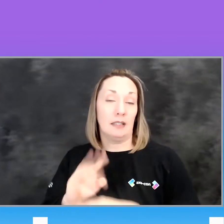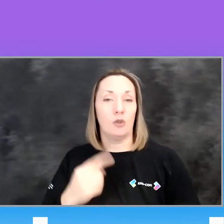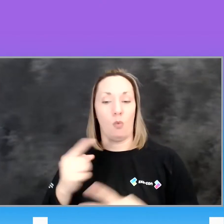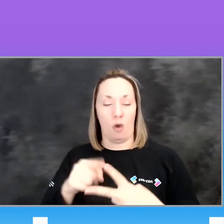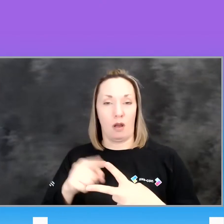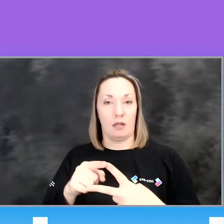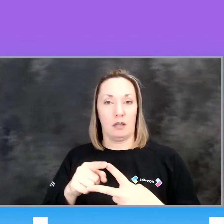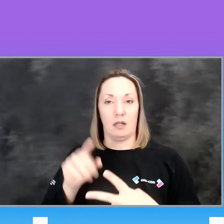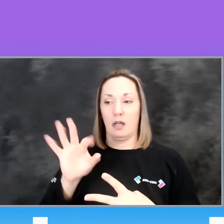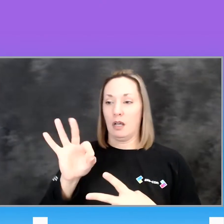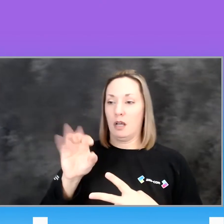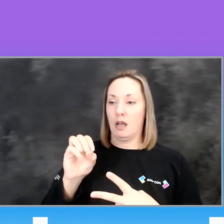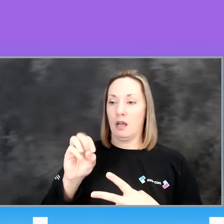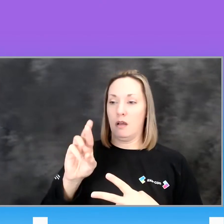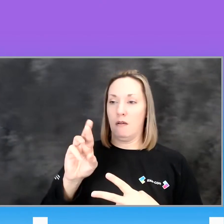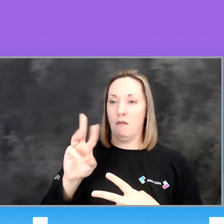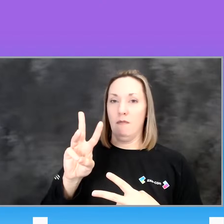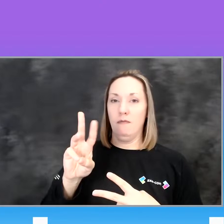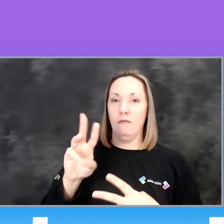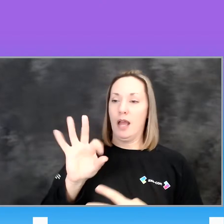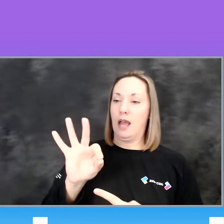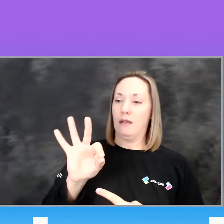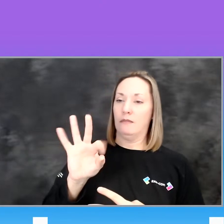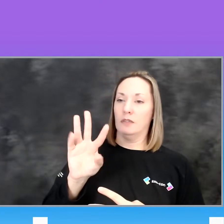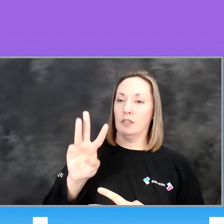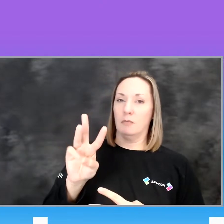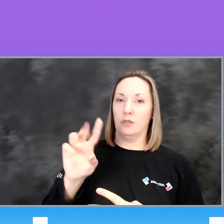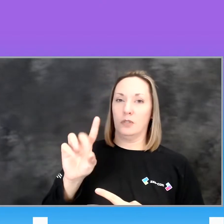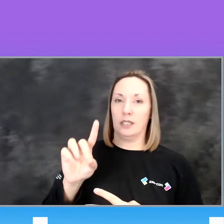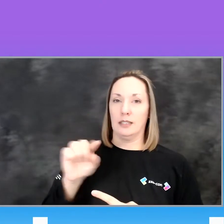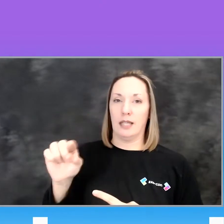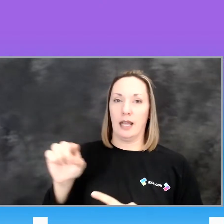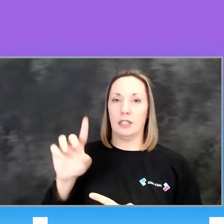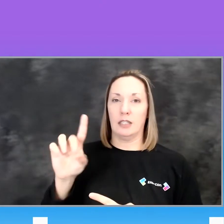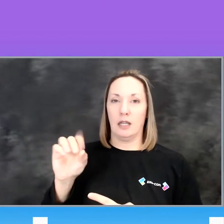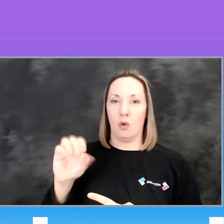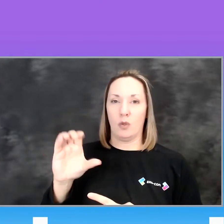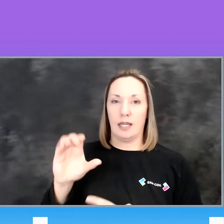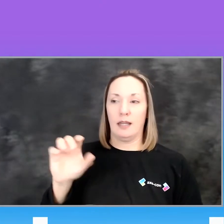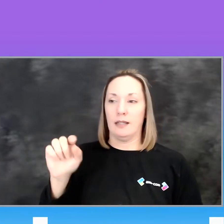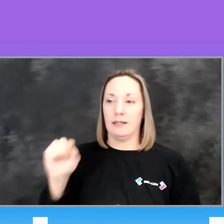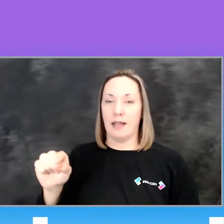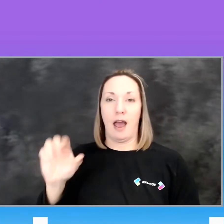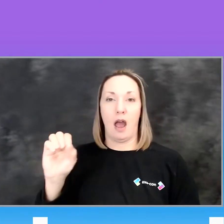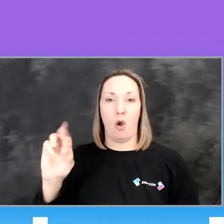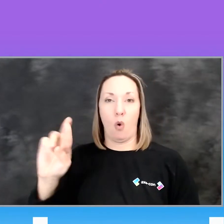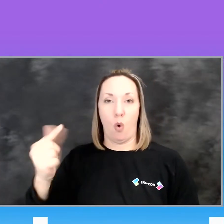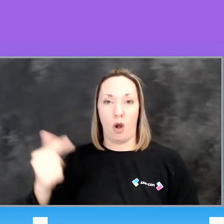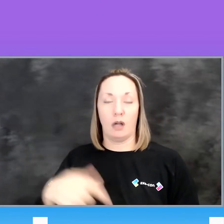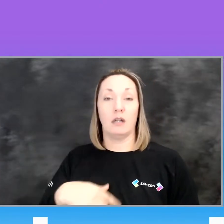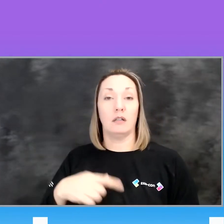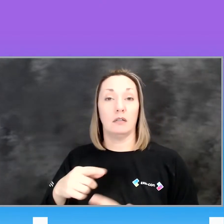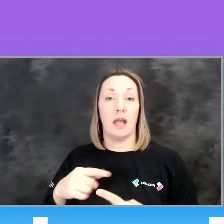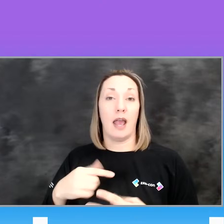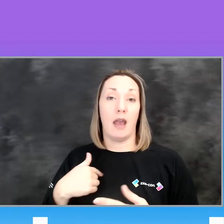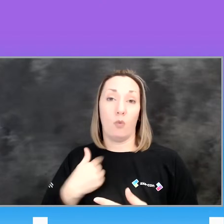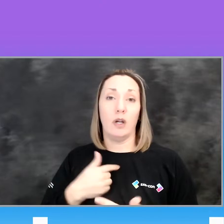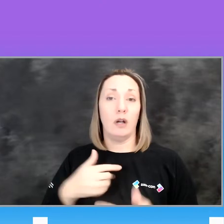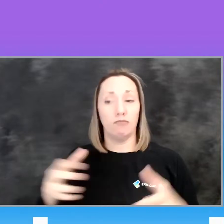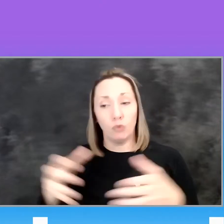of them is known as Forward Doc